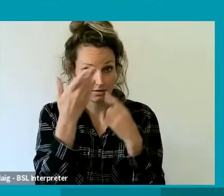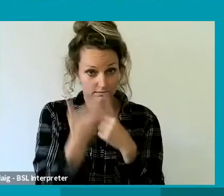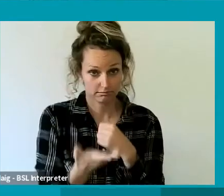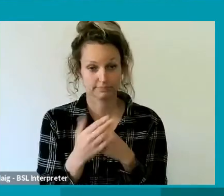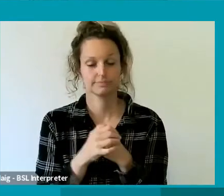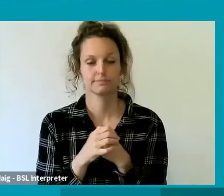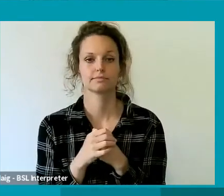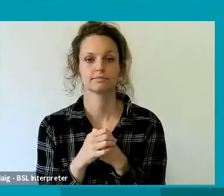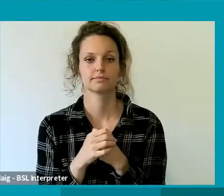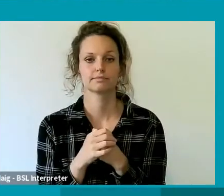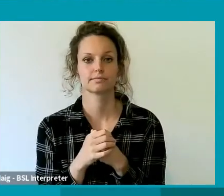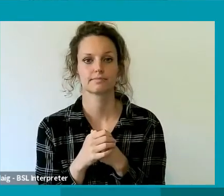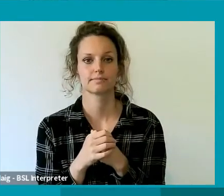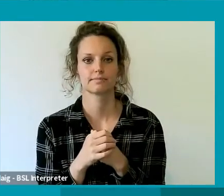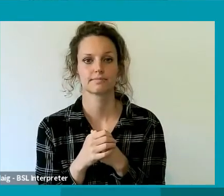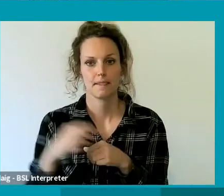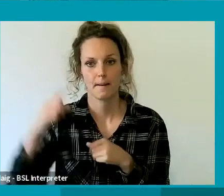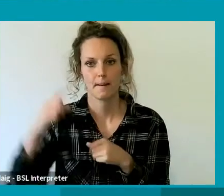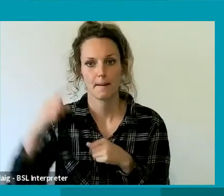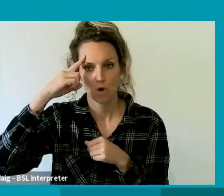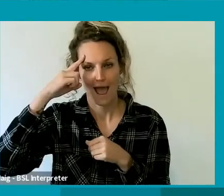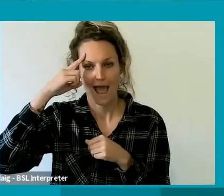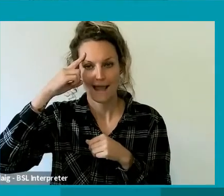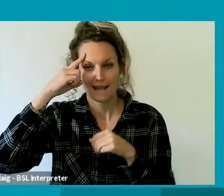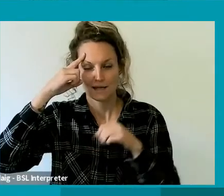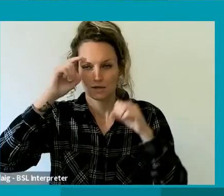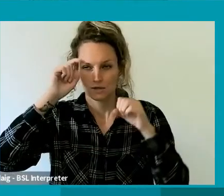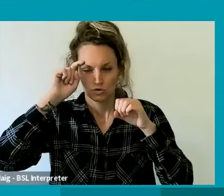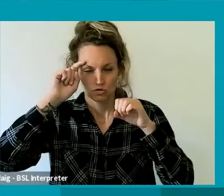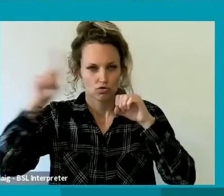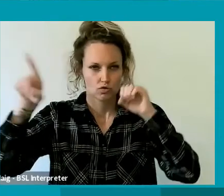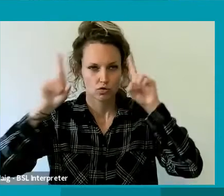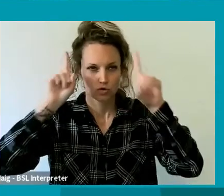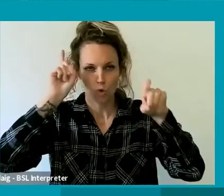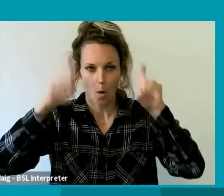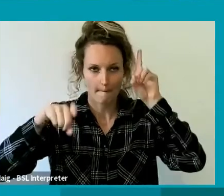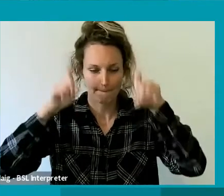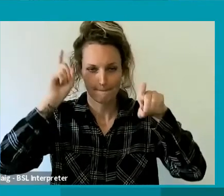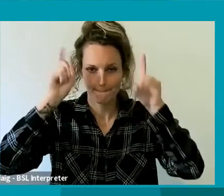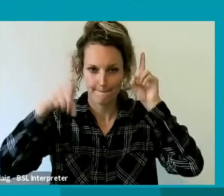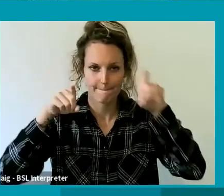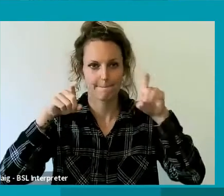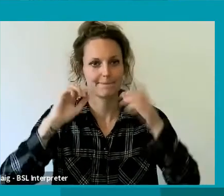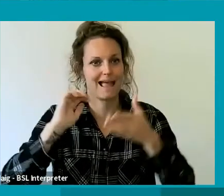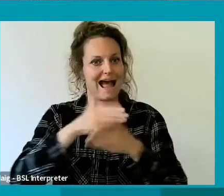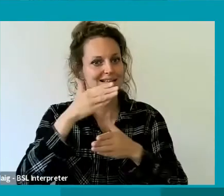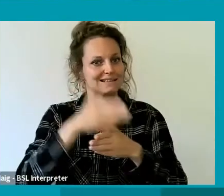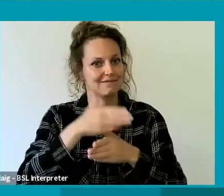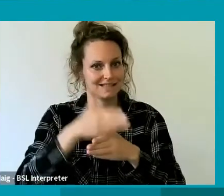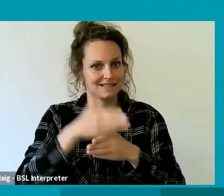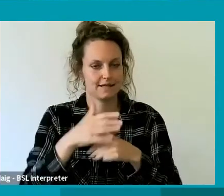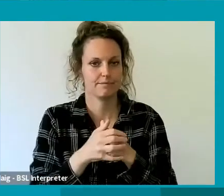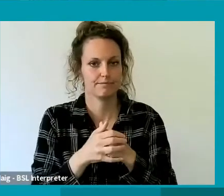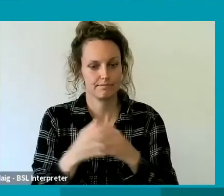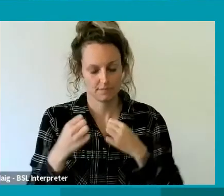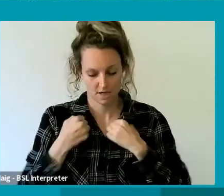Let's do brainstorm activity. Why not do a little bit of inflection reflection? However, think about and ask yourself